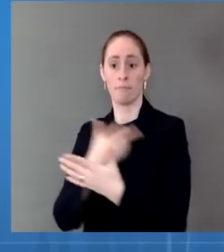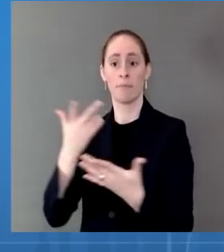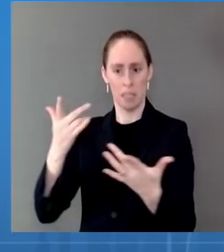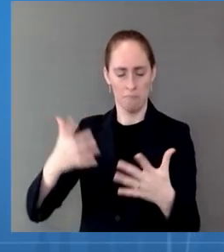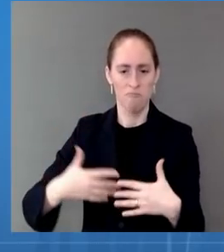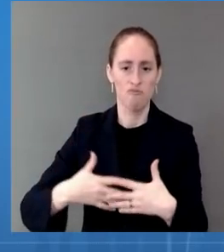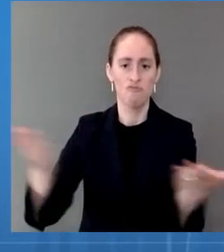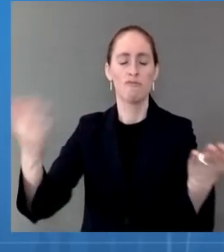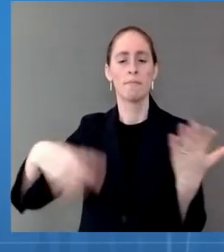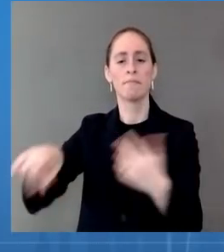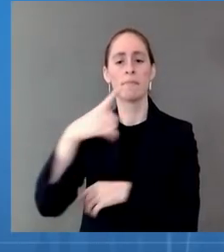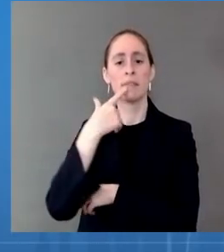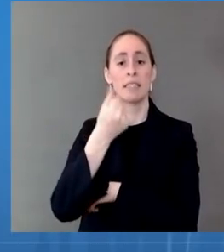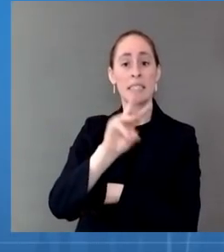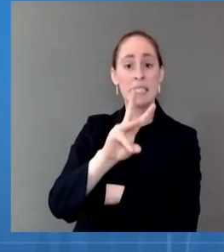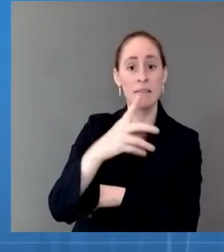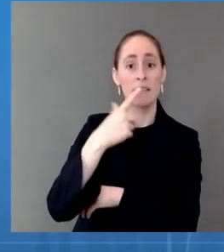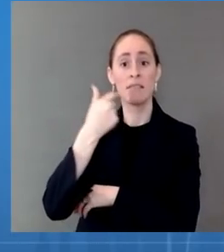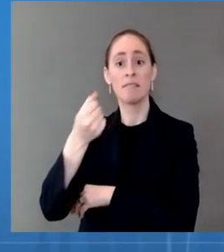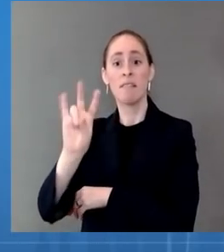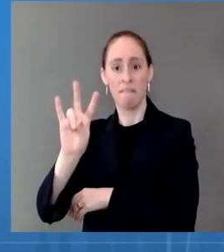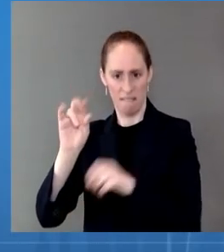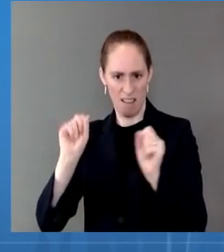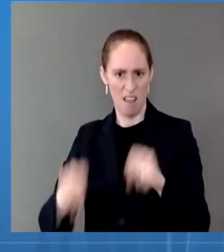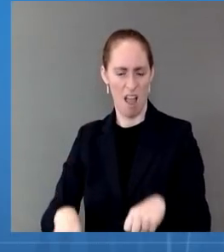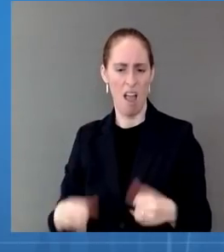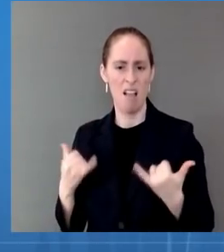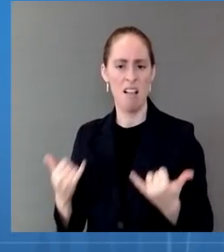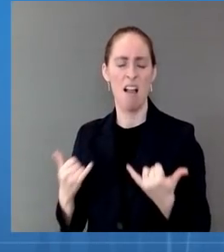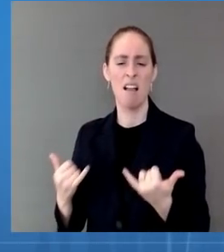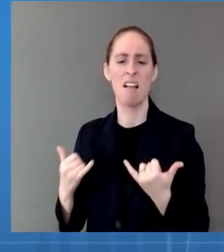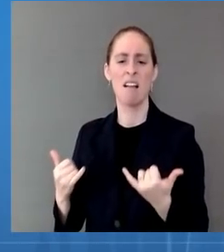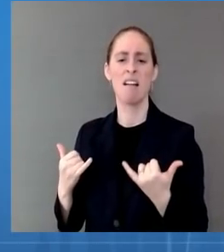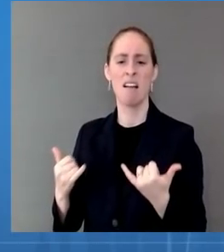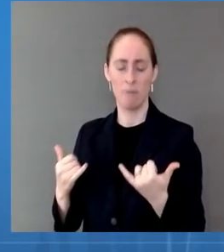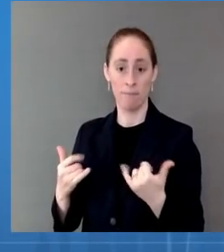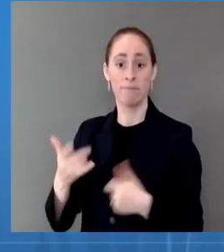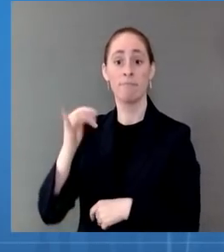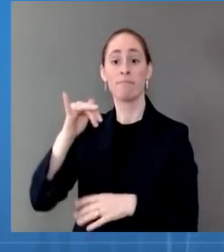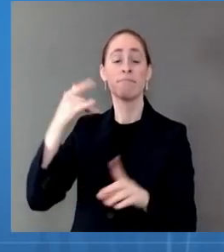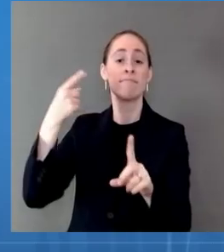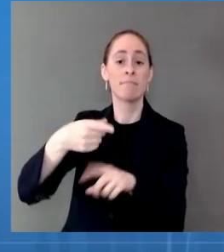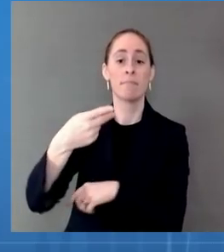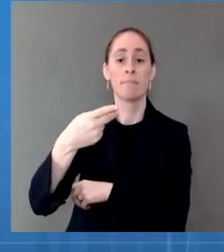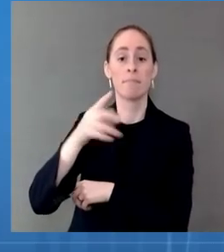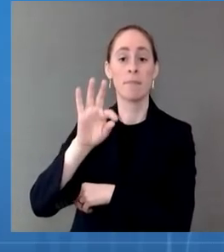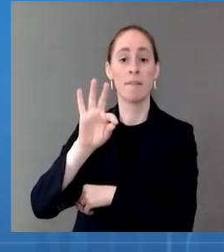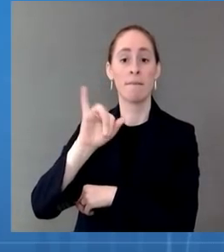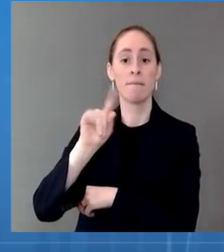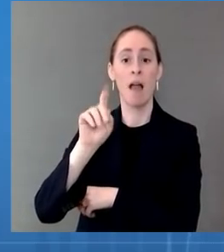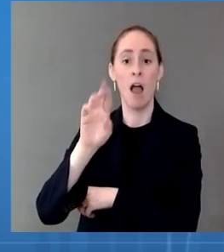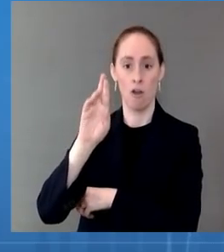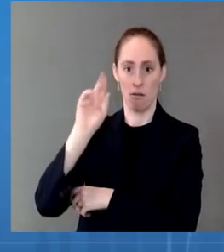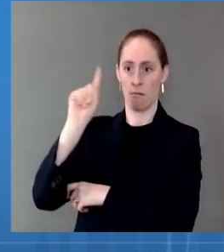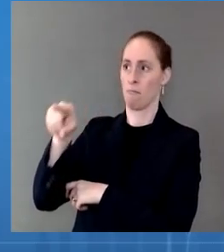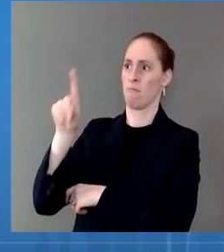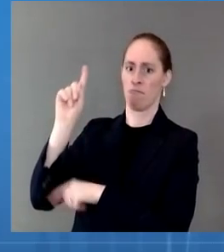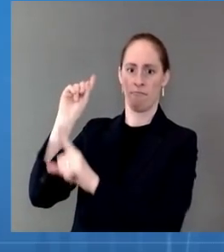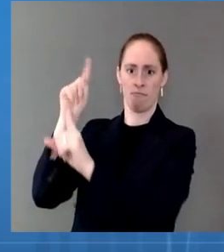and recommended COVID vaccine for those aged 16 and 17. I encourage this group to get a booster shot six months